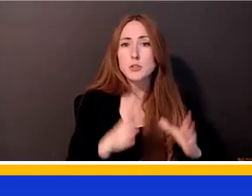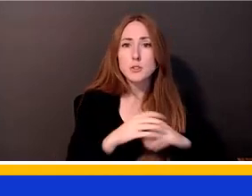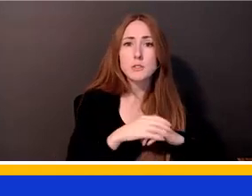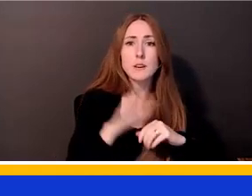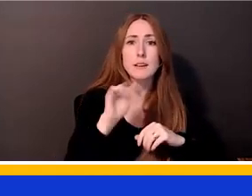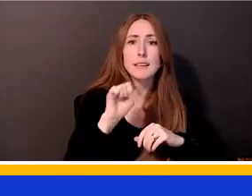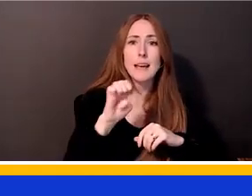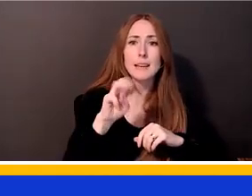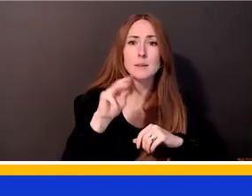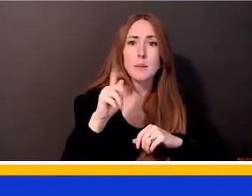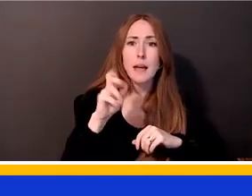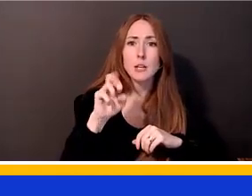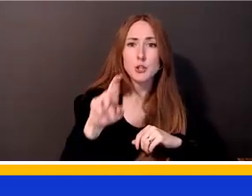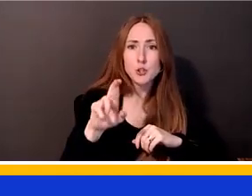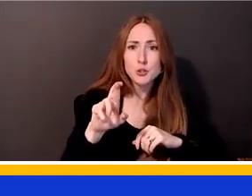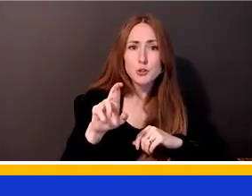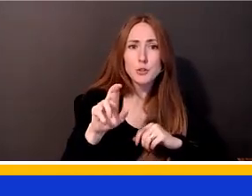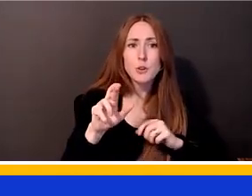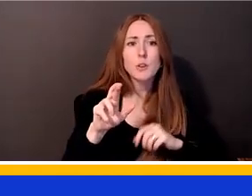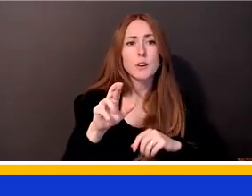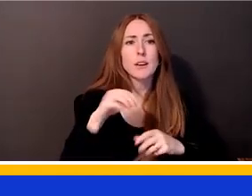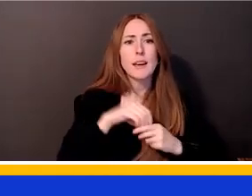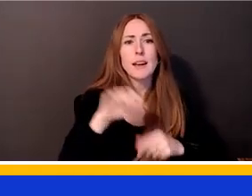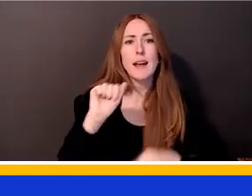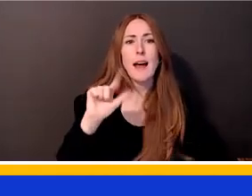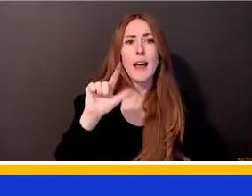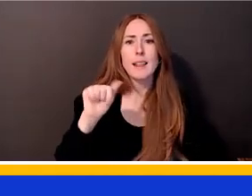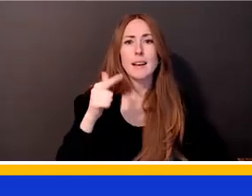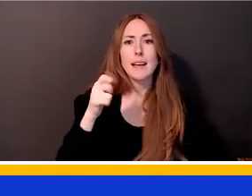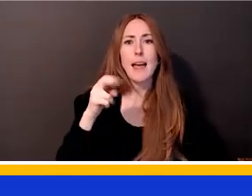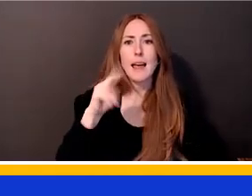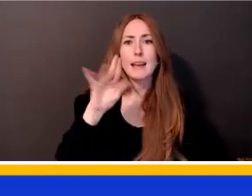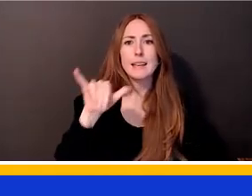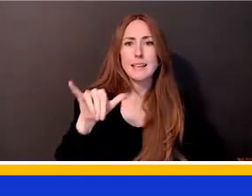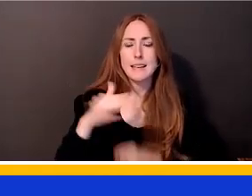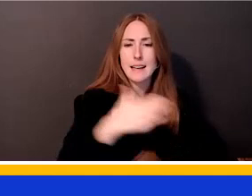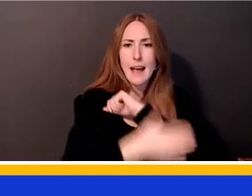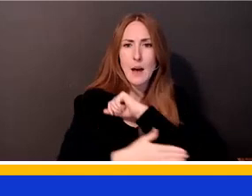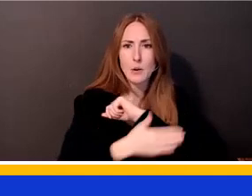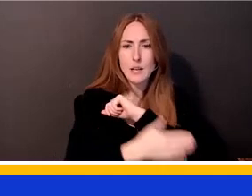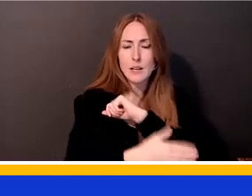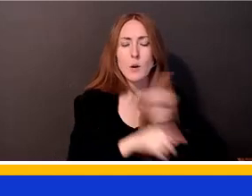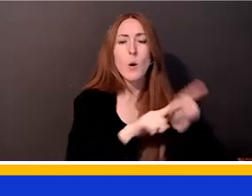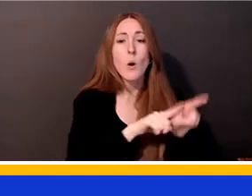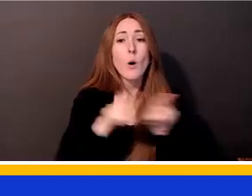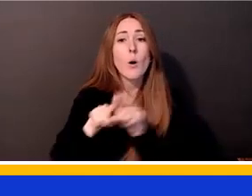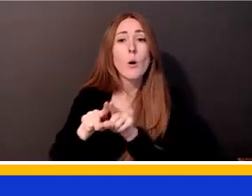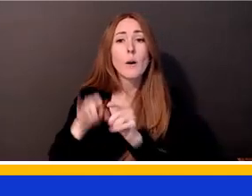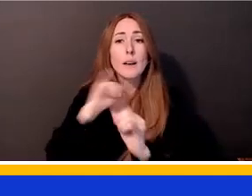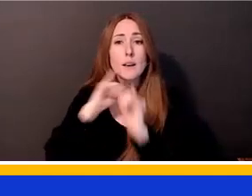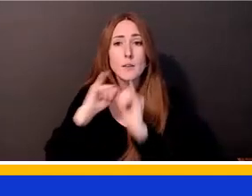And we also completed some telephone-based interviews with older adults and care partners who